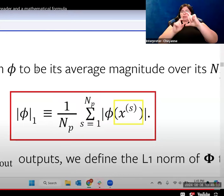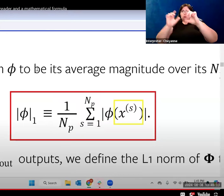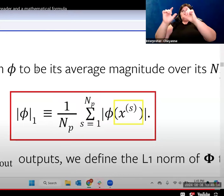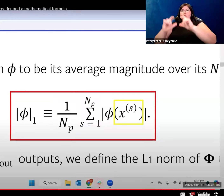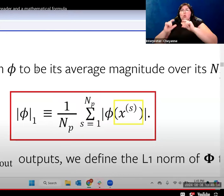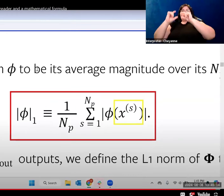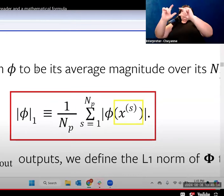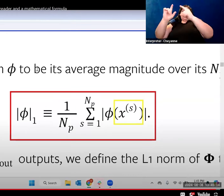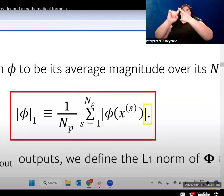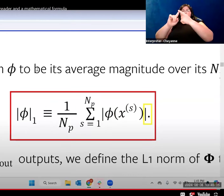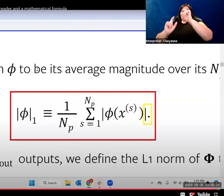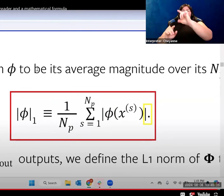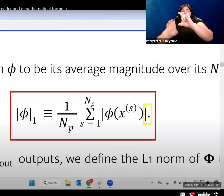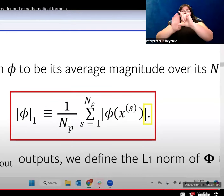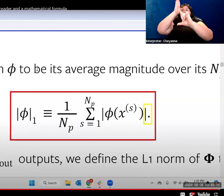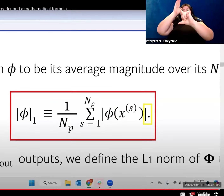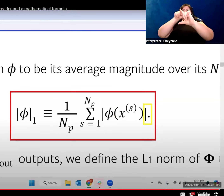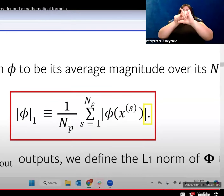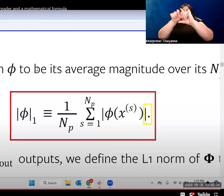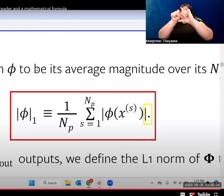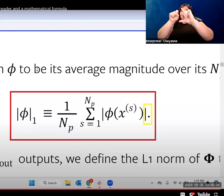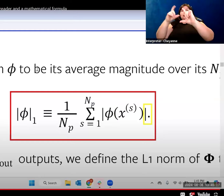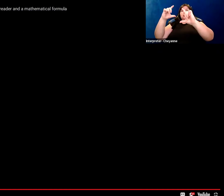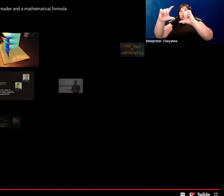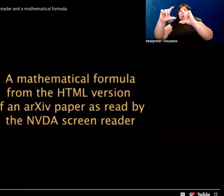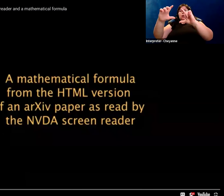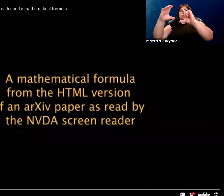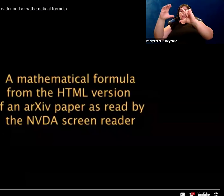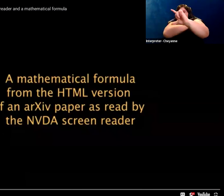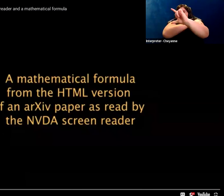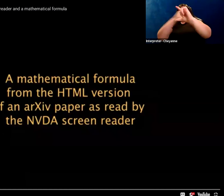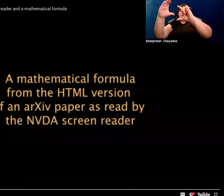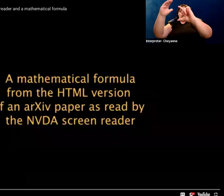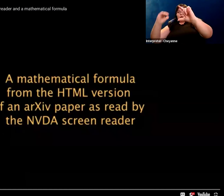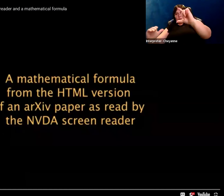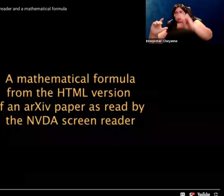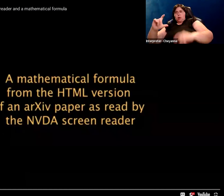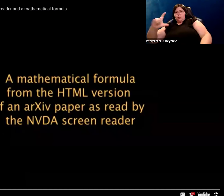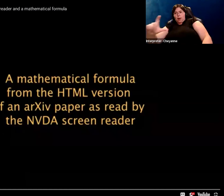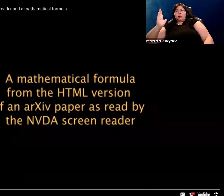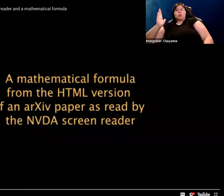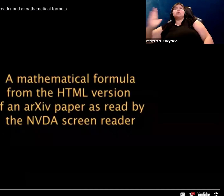s closed paren power closed paren. [END PLAYBACK] A mathematical-- oop.